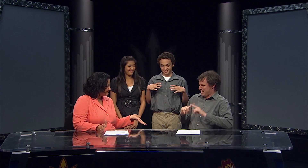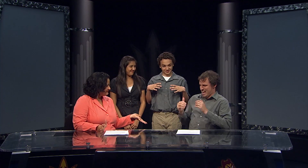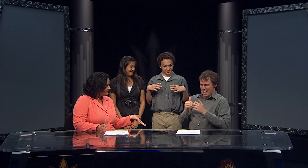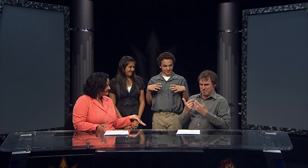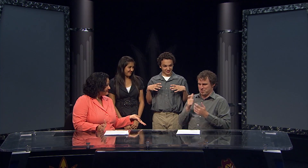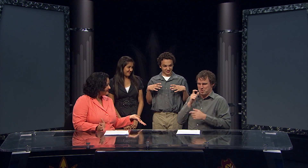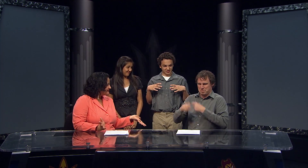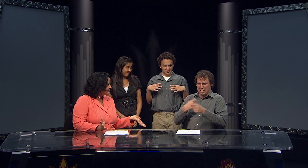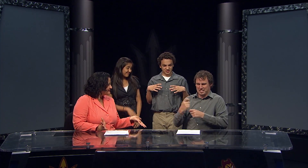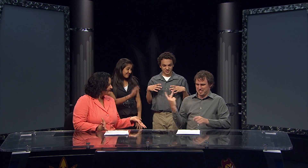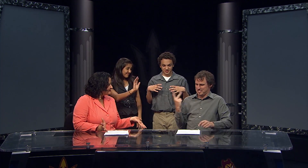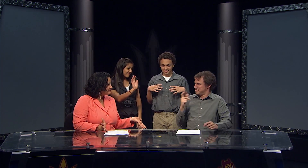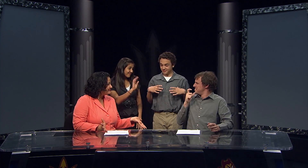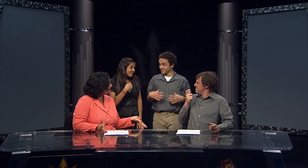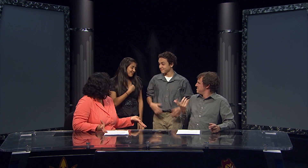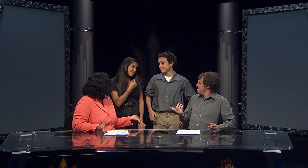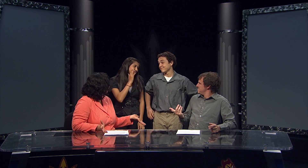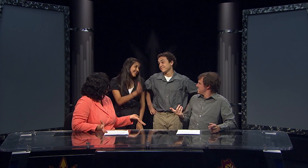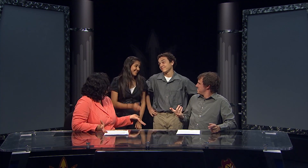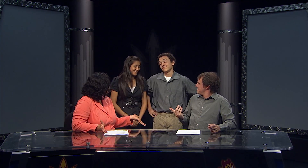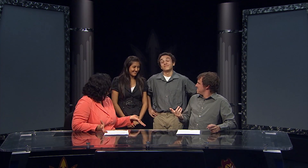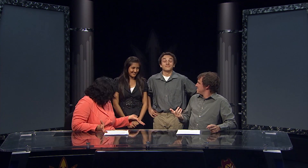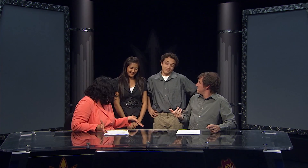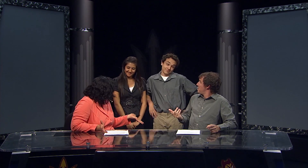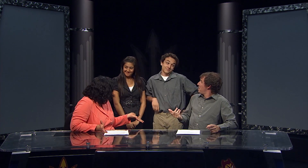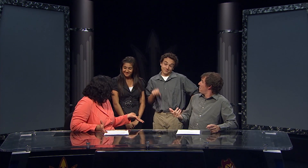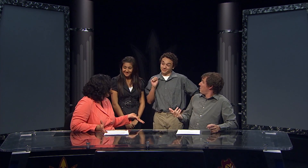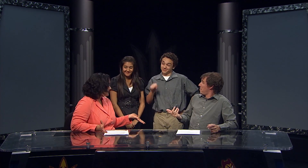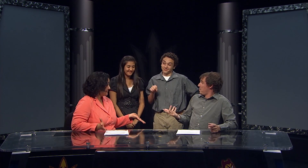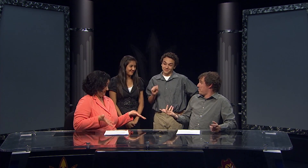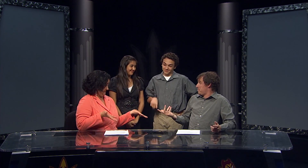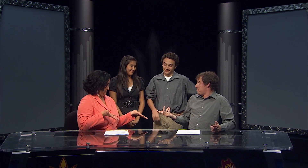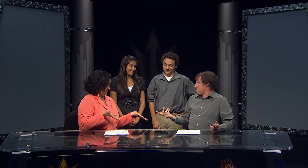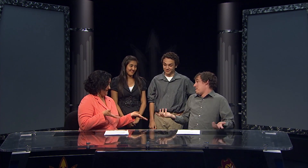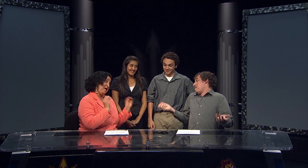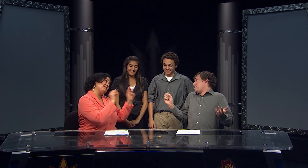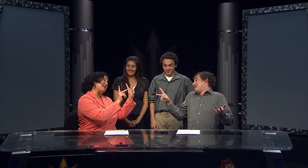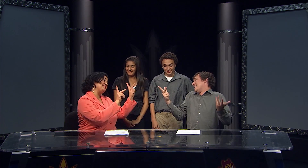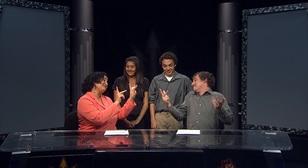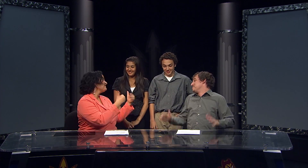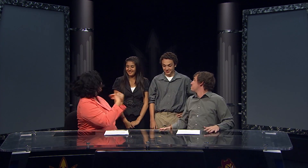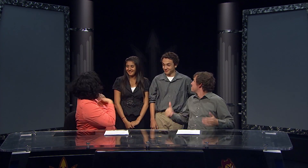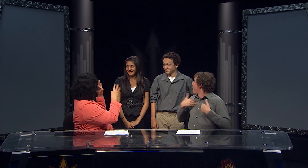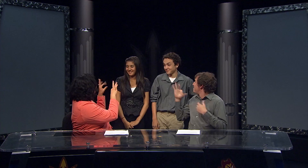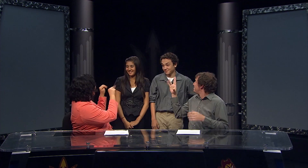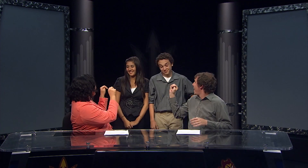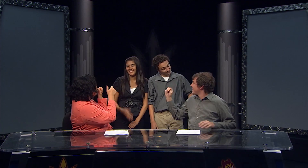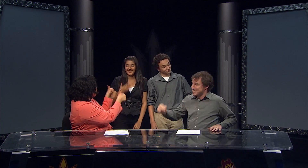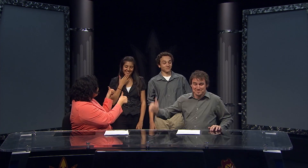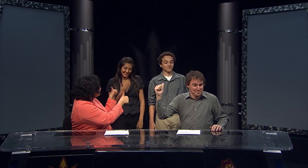BUT HOW? WHO'S REPLACING US? WE WILL! YES! OKAY... HAVE FUN!